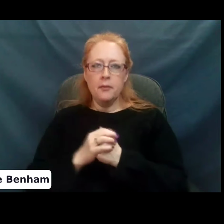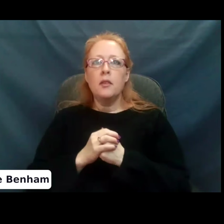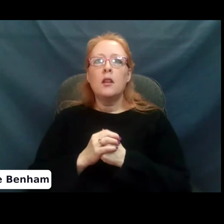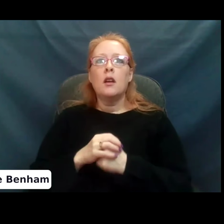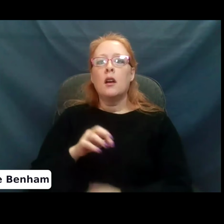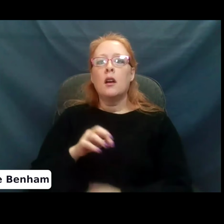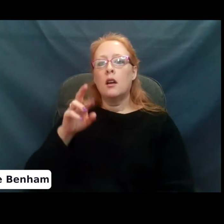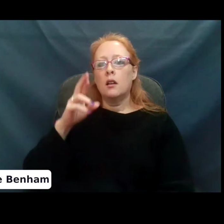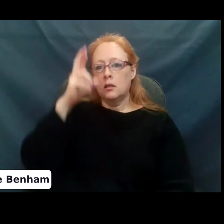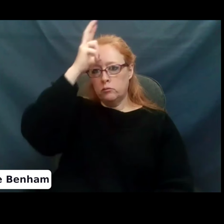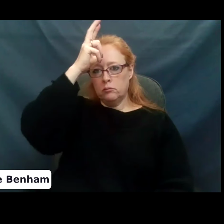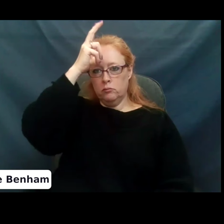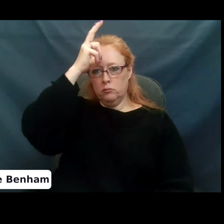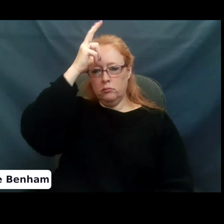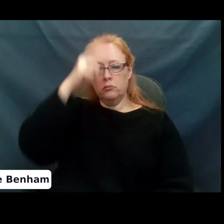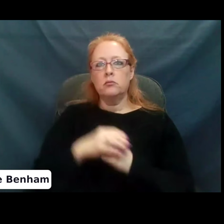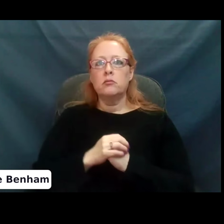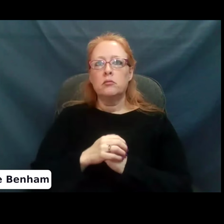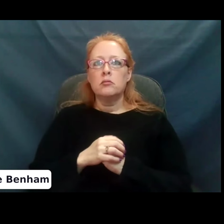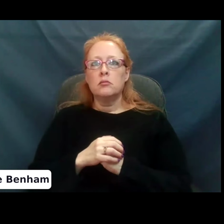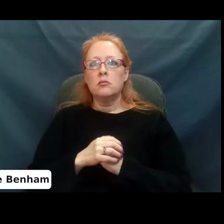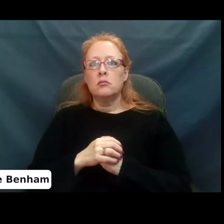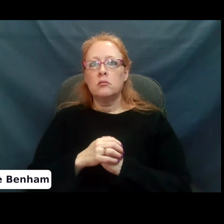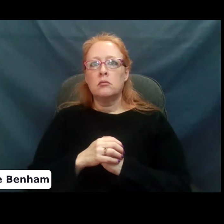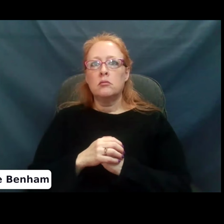For example, this is a rooster. There we go.